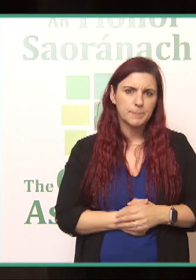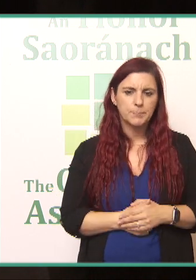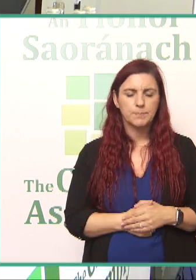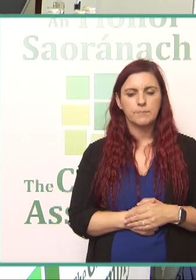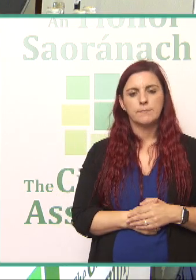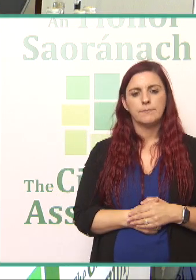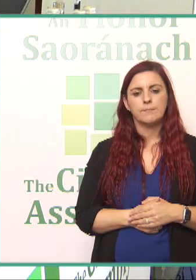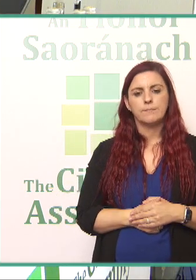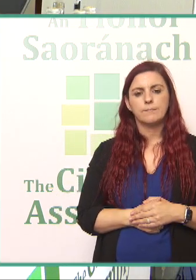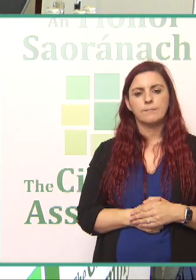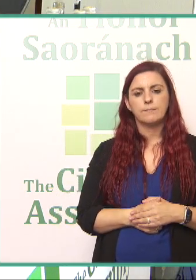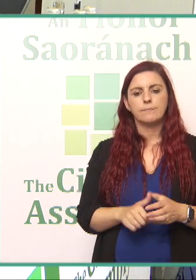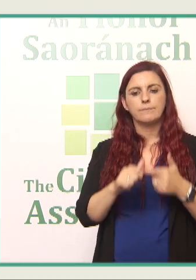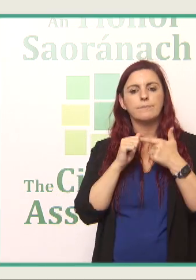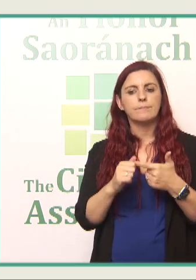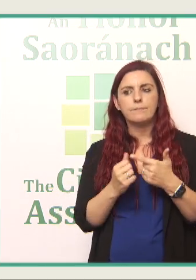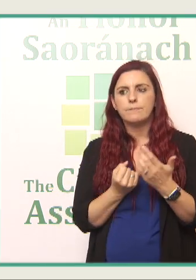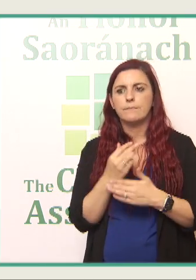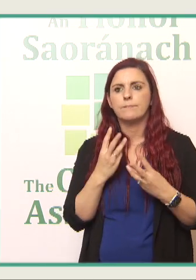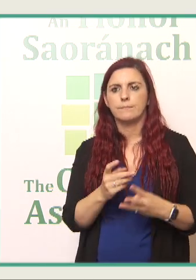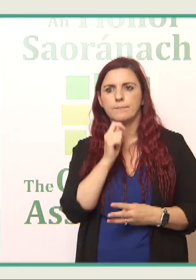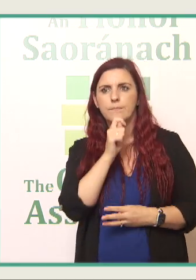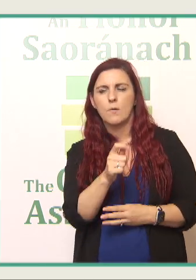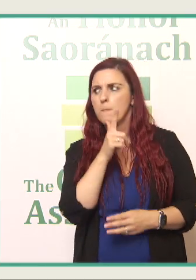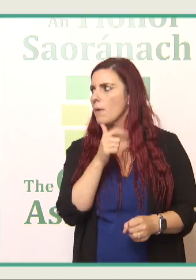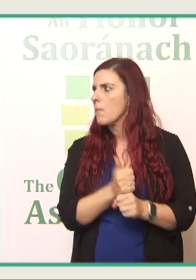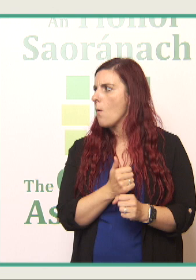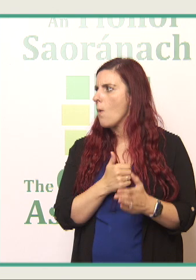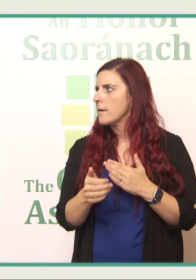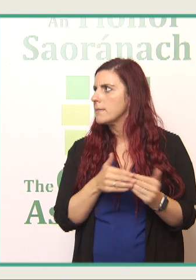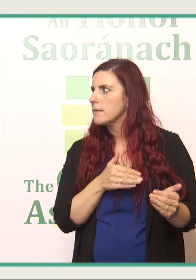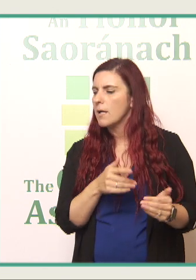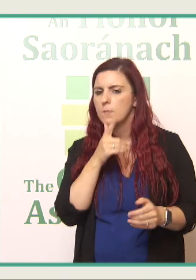and the Second Story I wanted to tell you was um about uh appetite for action